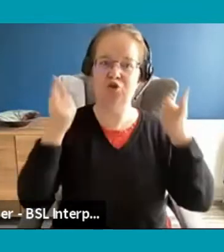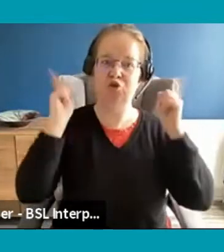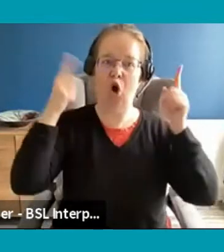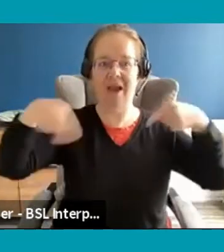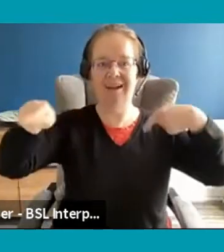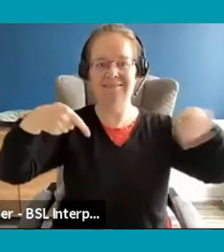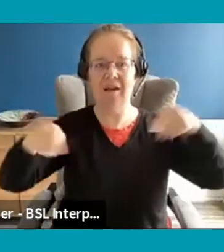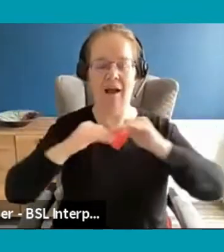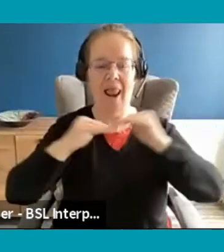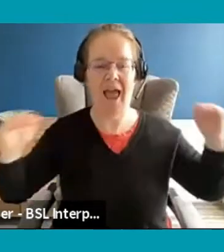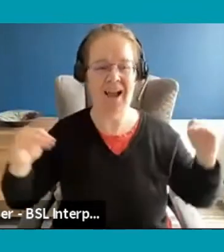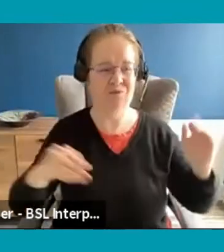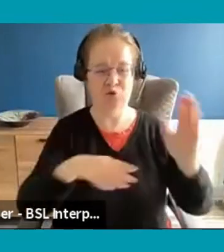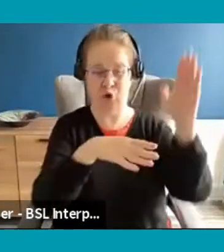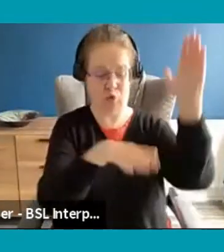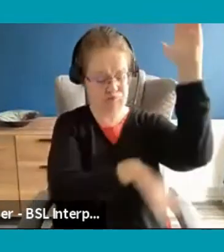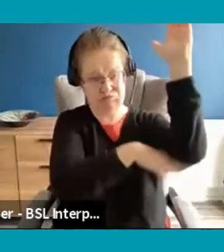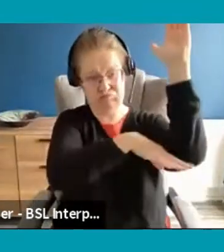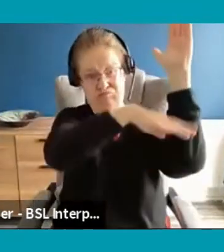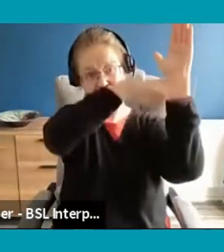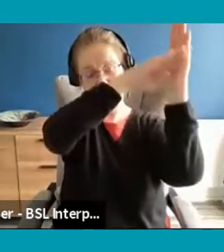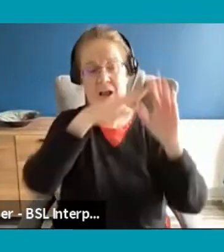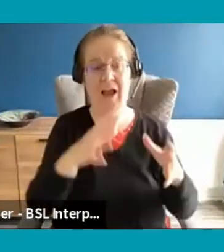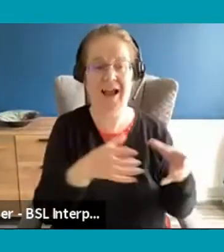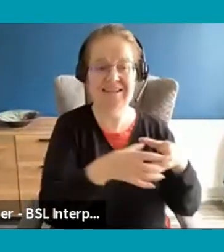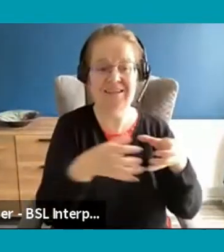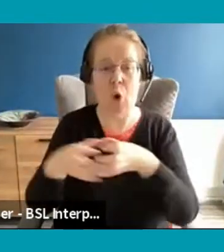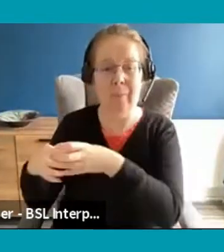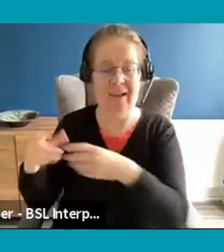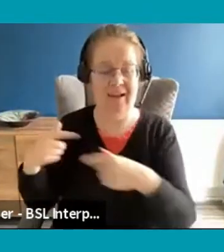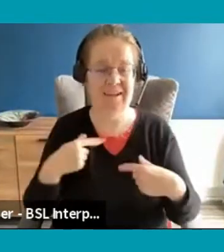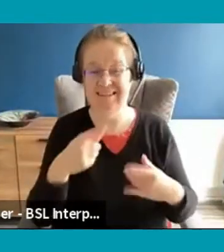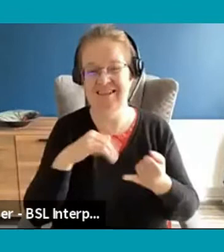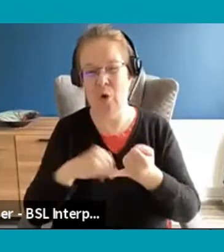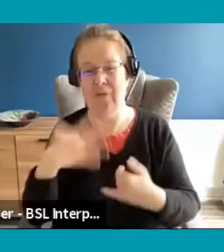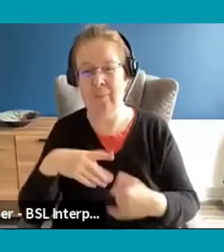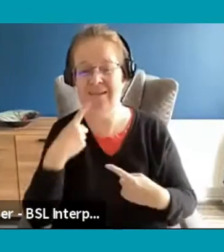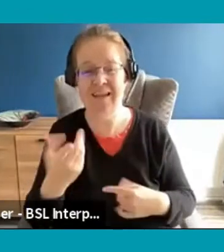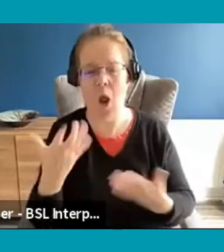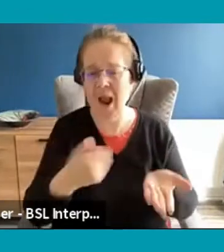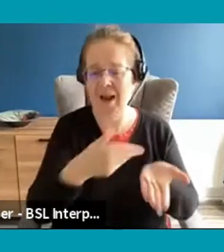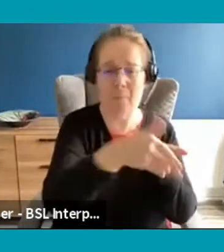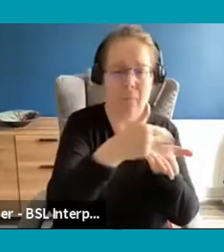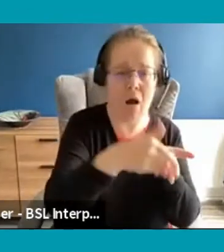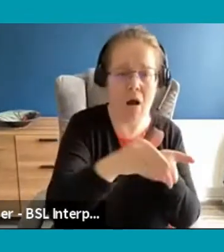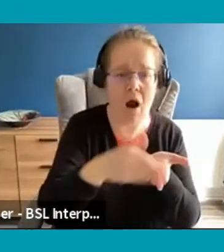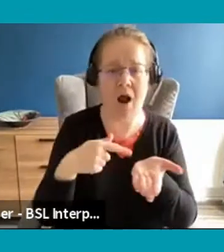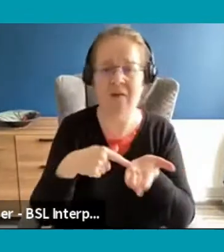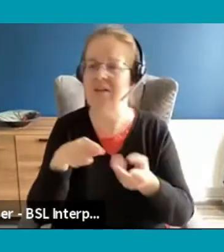They cover a variety of departments like Sophie said we have marketing we have customer services.